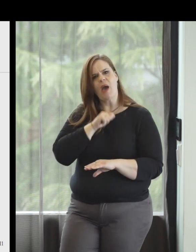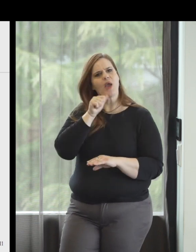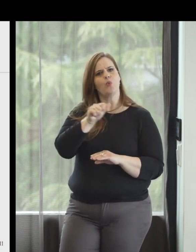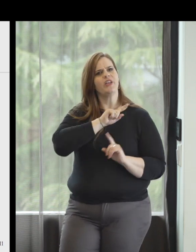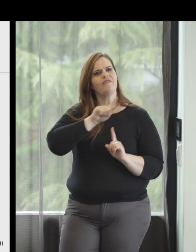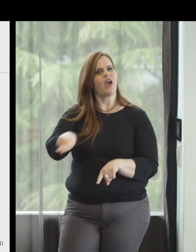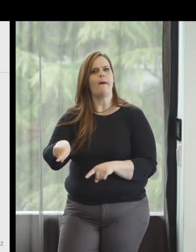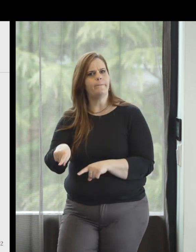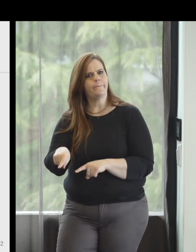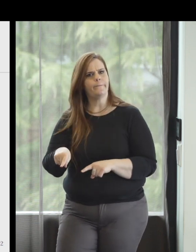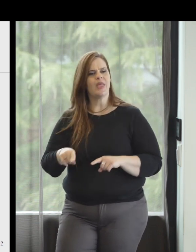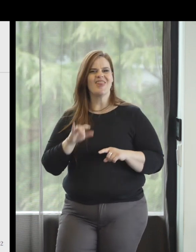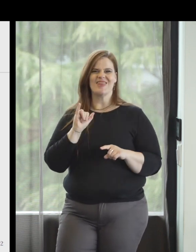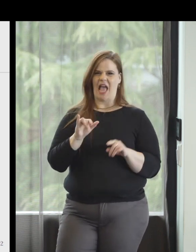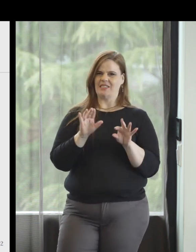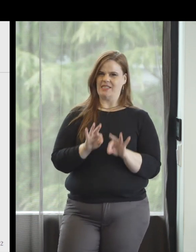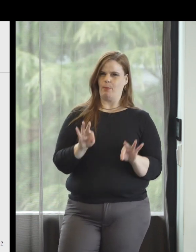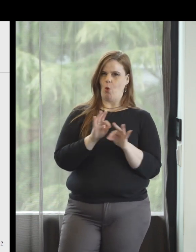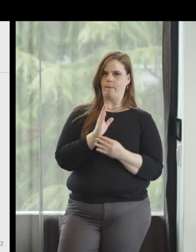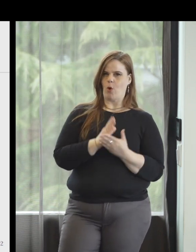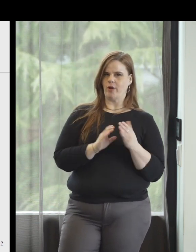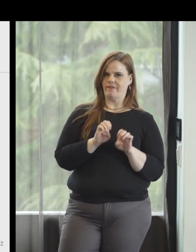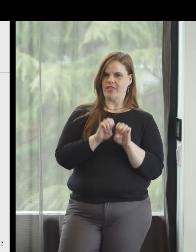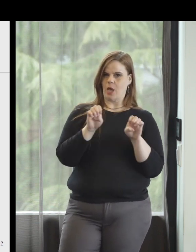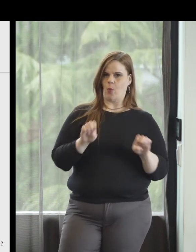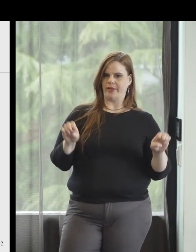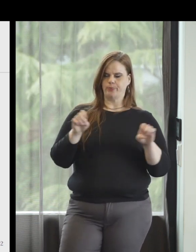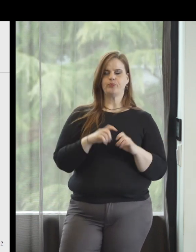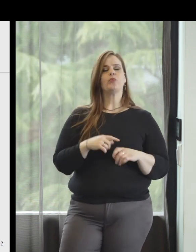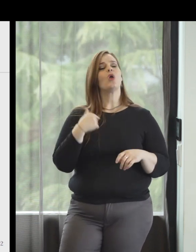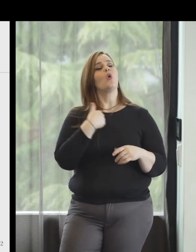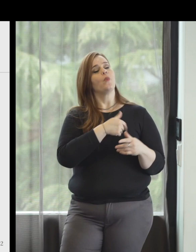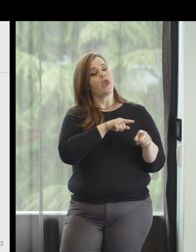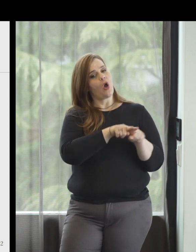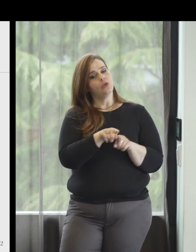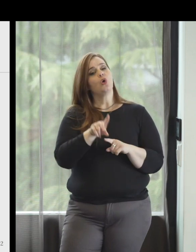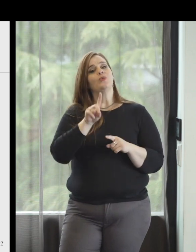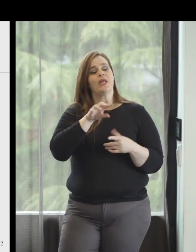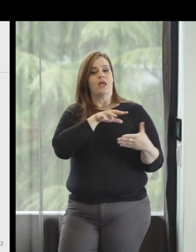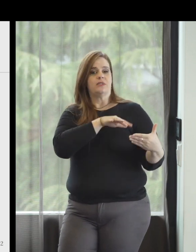equation. So we also did a study on our own and tried to